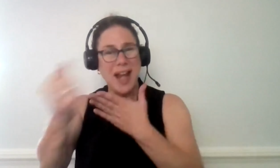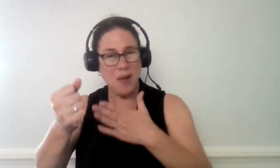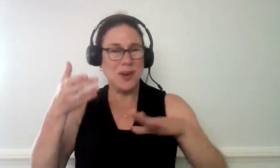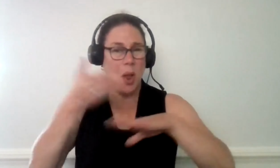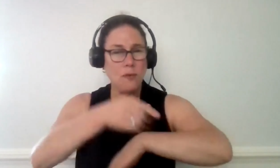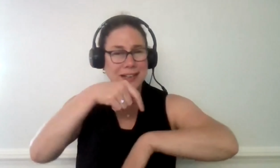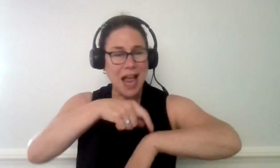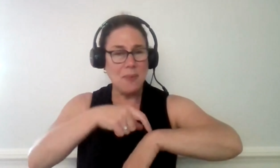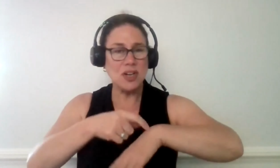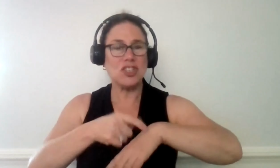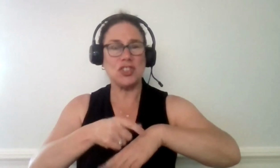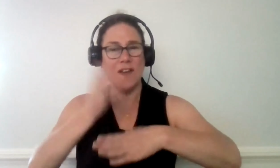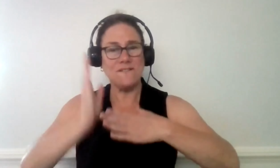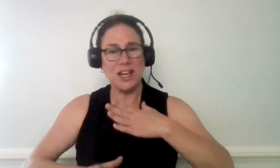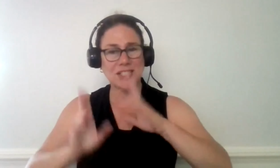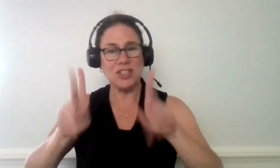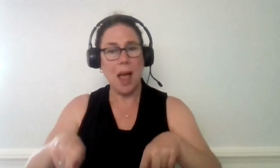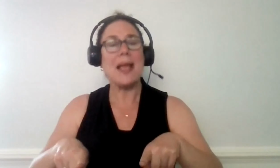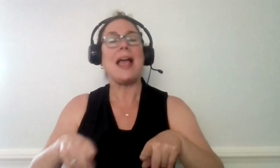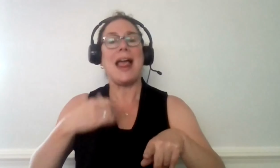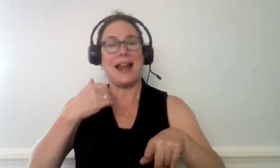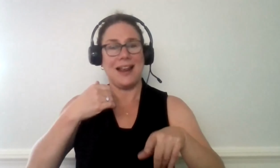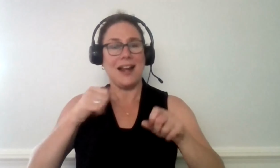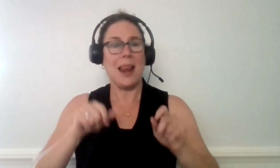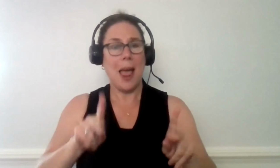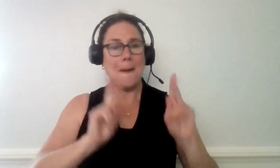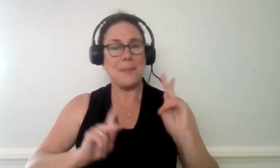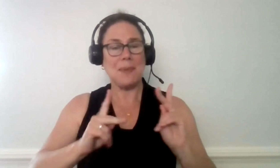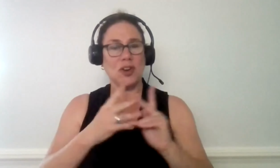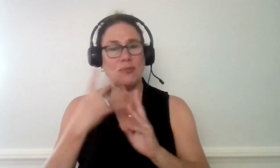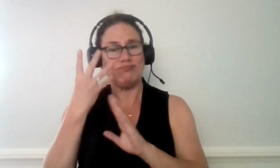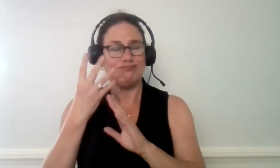up and let people get on to their next meeting. Rachael Hu: Sounds good. Thank you everyone.